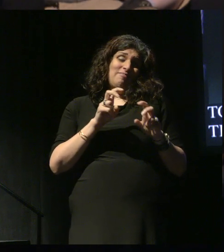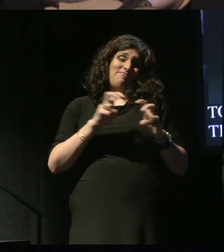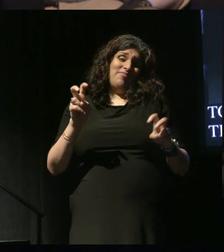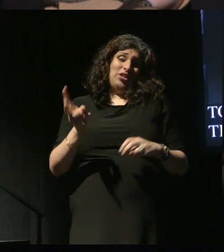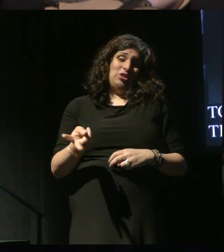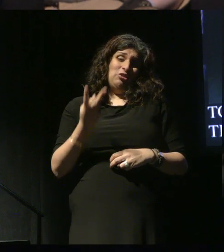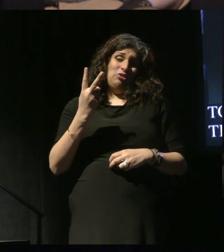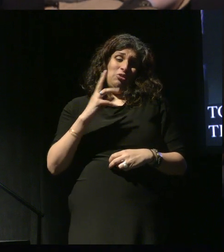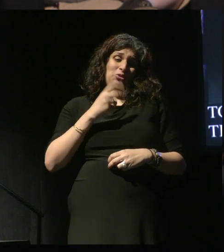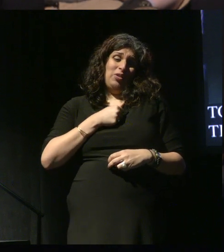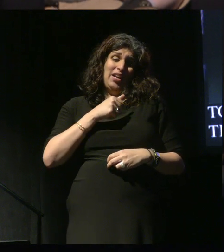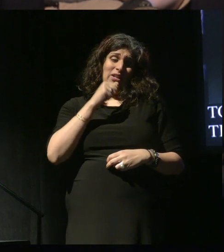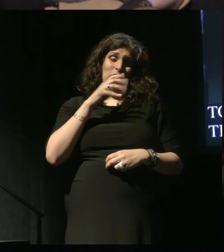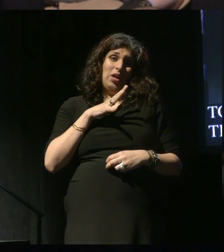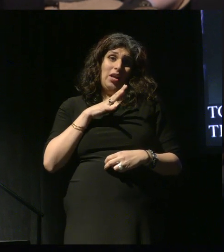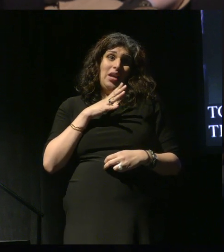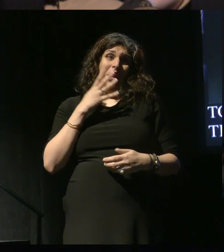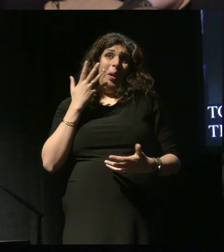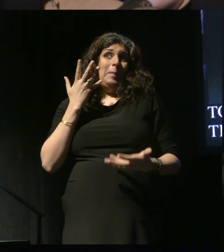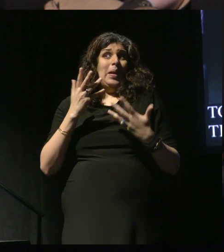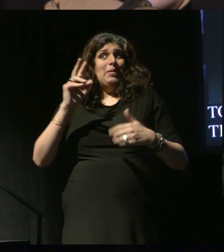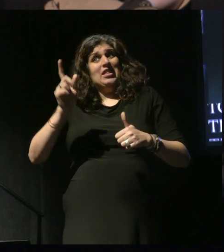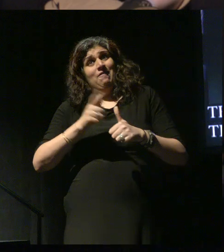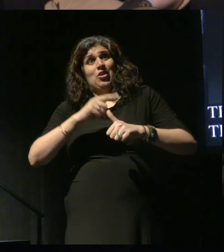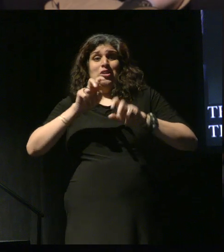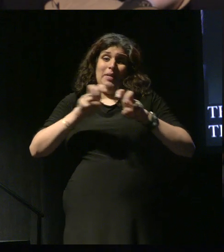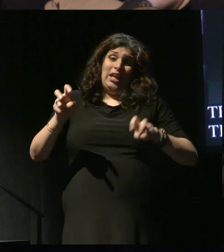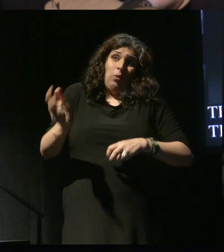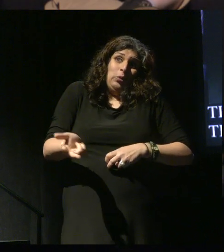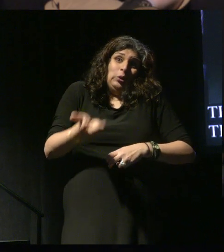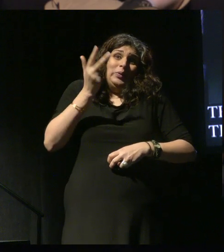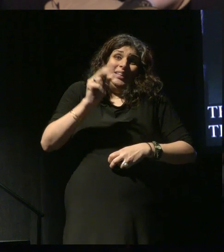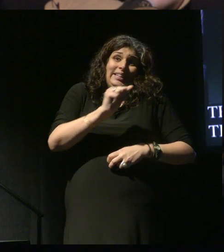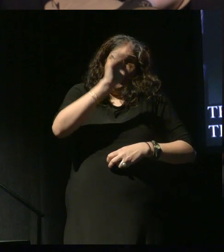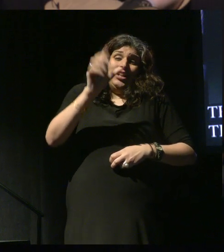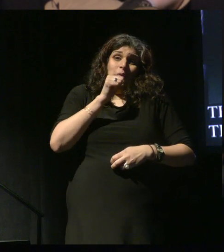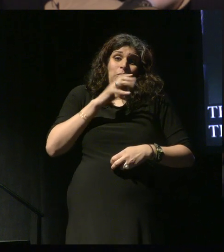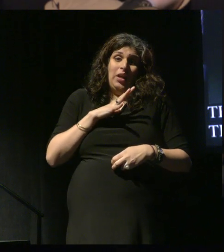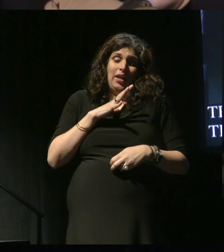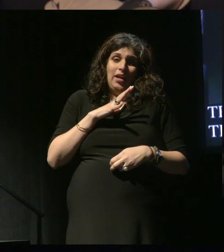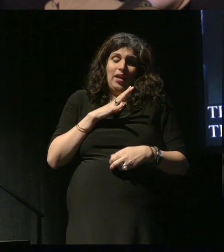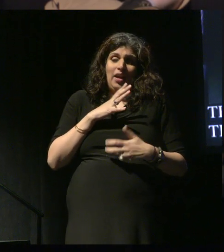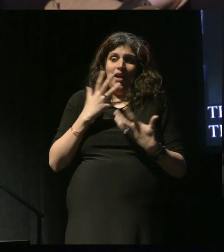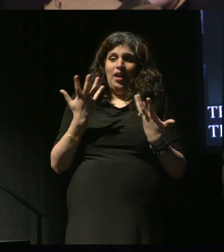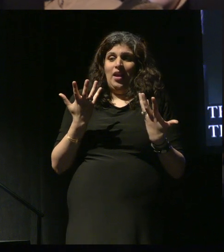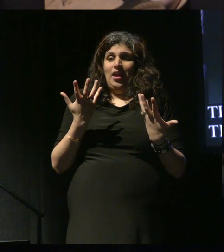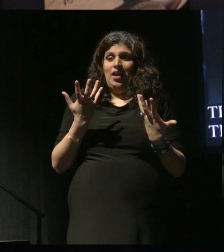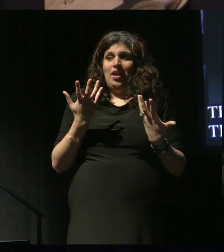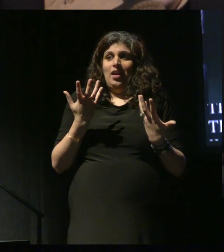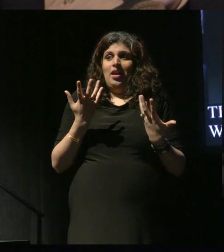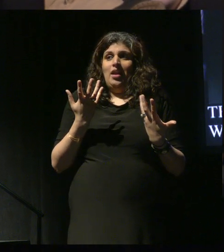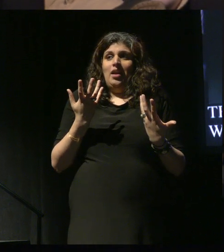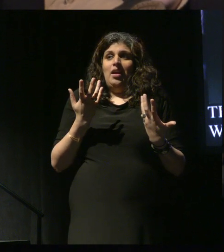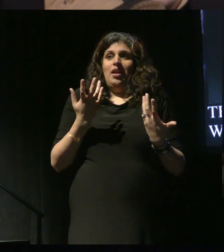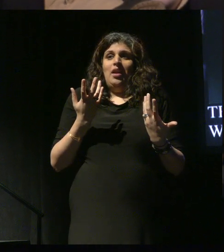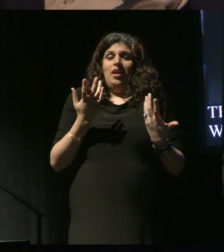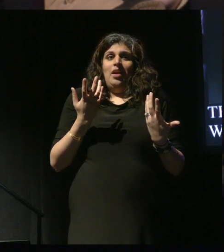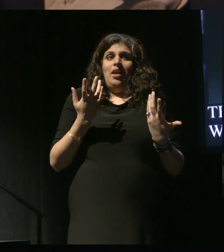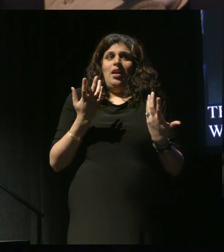Mm. Perhaps the first panel with three Asian women. Mm-mm. Knowing how things can be and it's not. Oh my God, that makes me so happy.